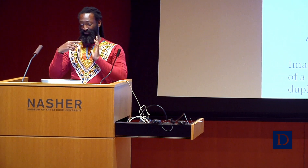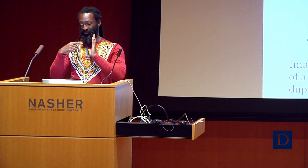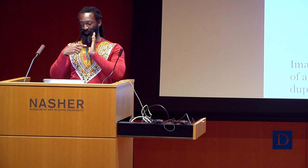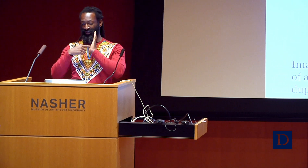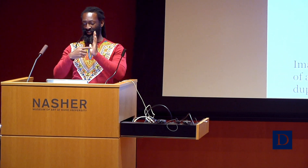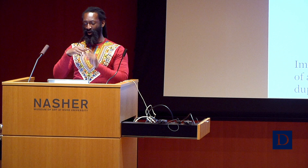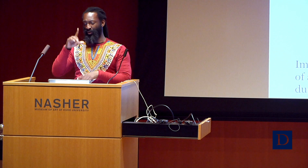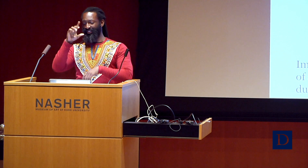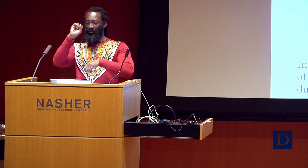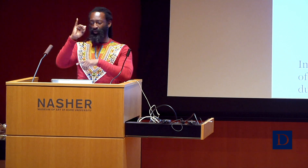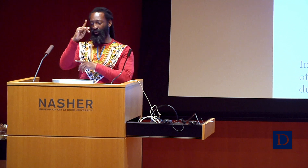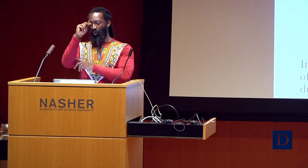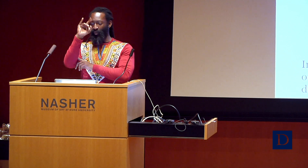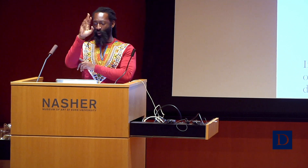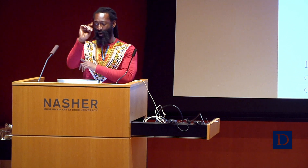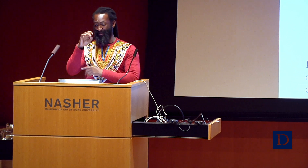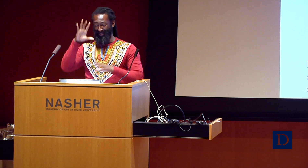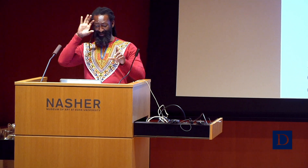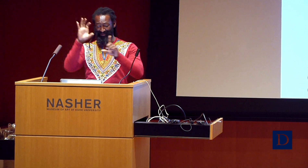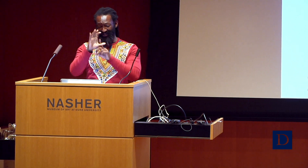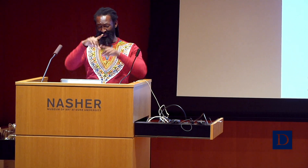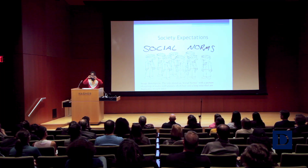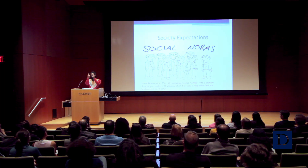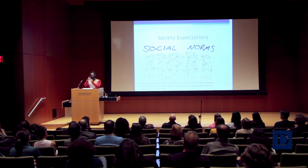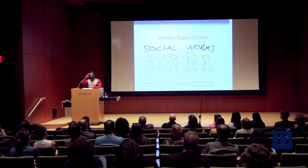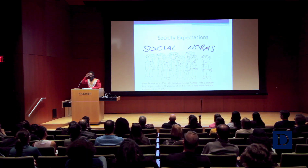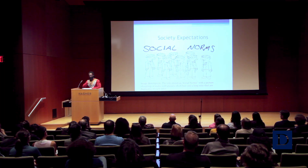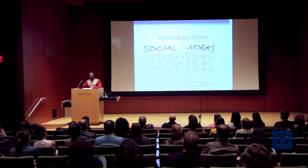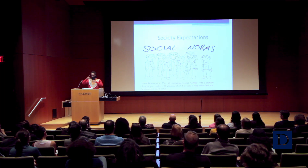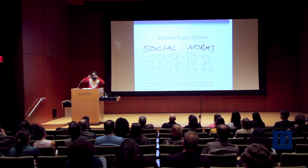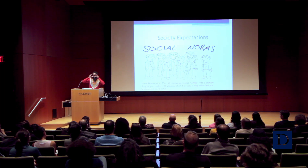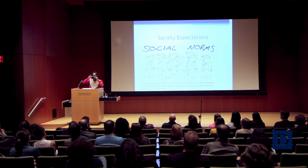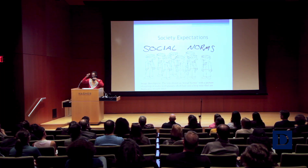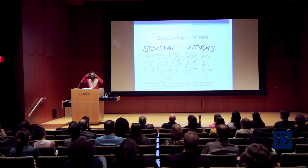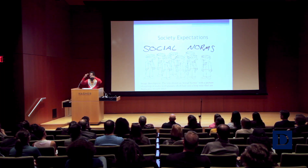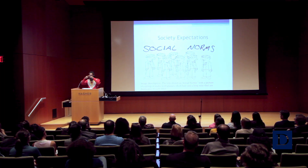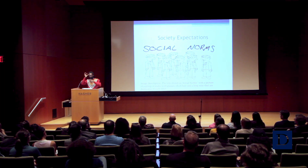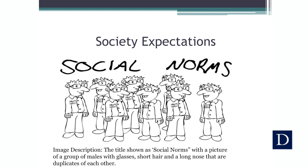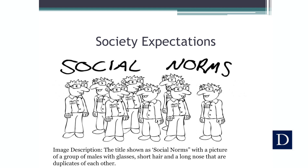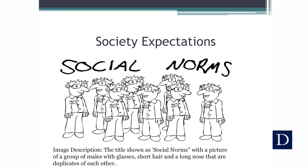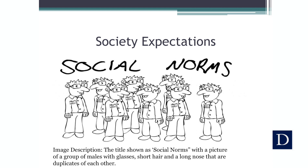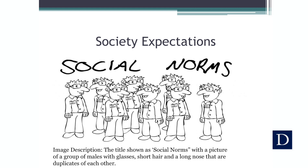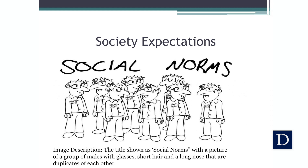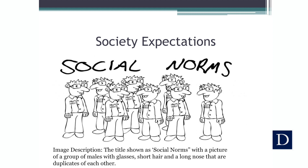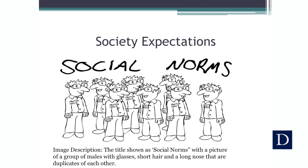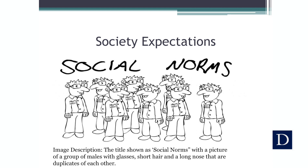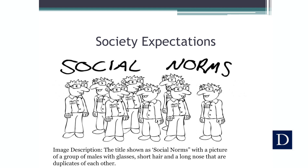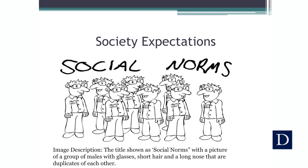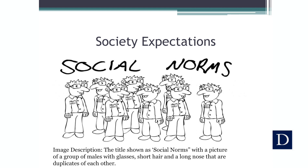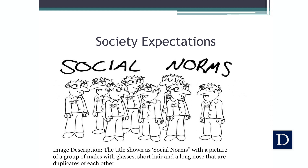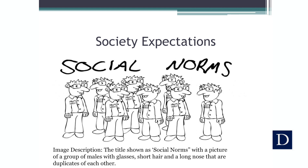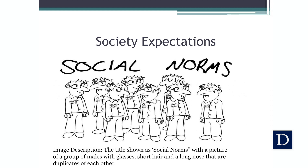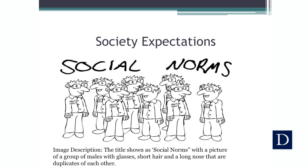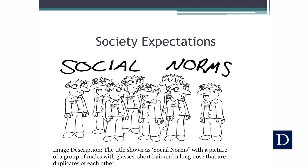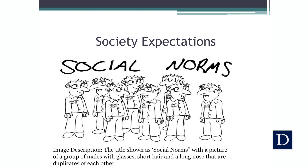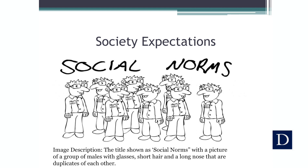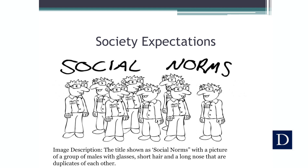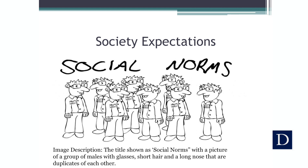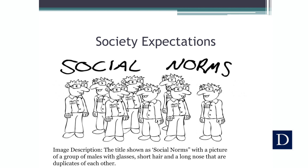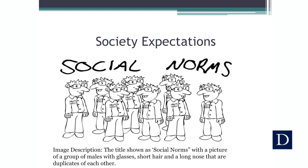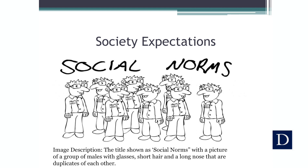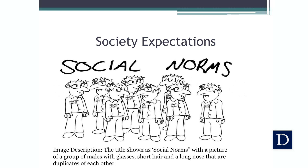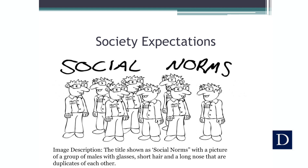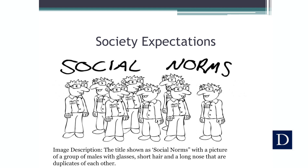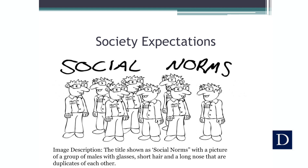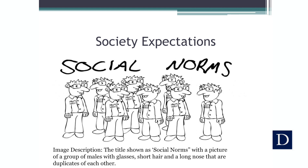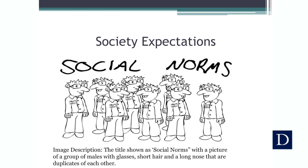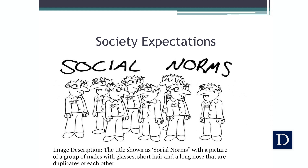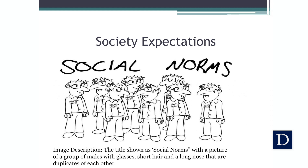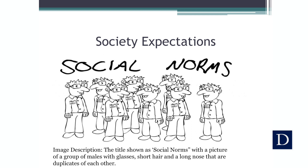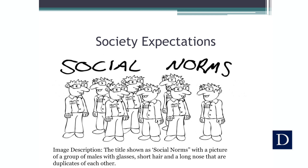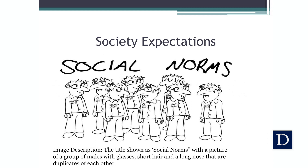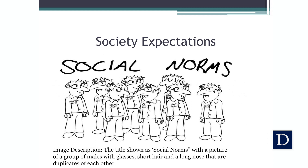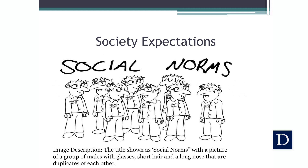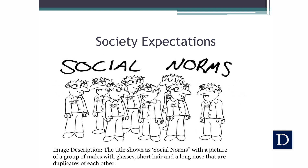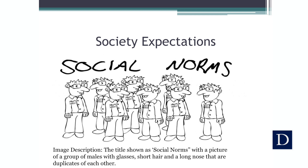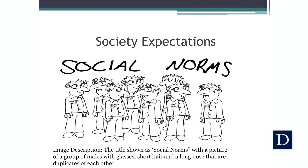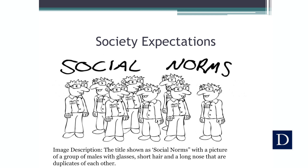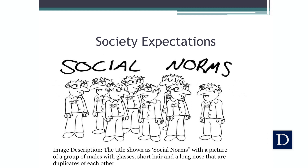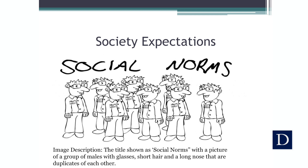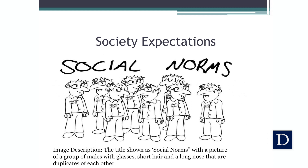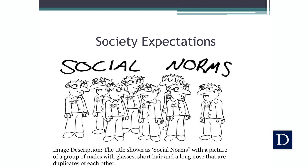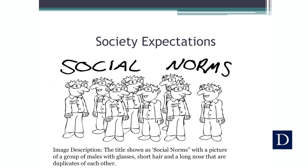So this says: The title shown as ‘Social Norms’ with a picture of a group of males with glasses, short hair, and a long nose that are duplicates of each other.